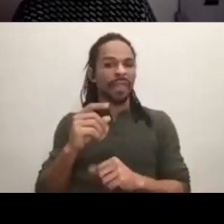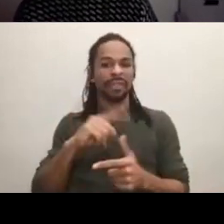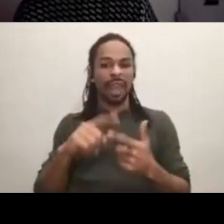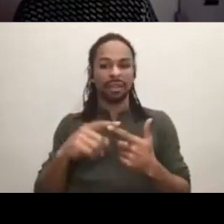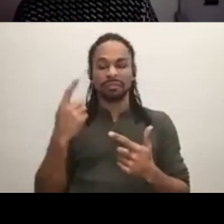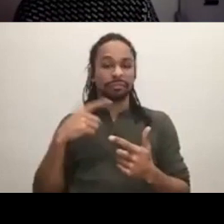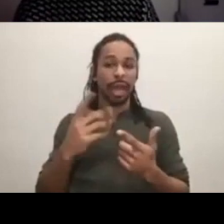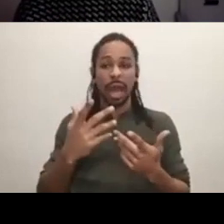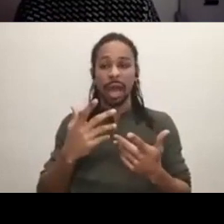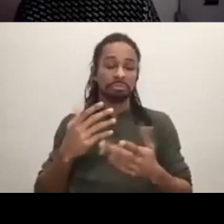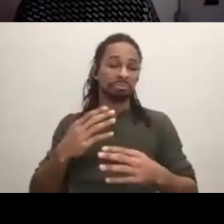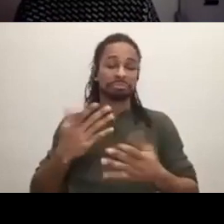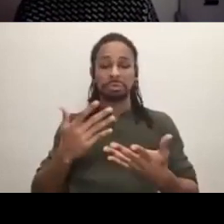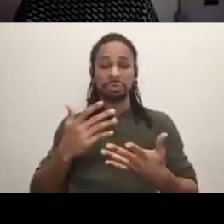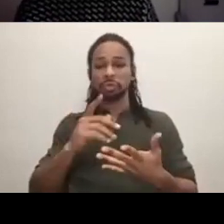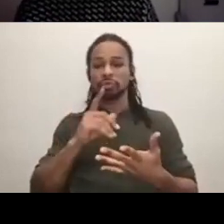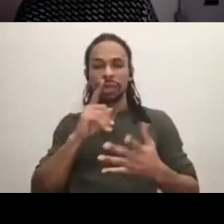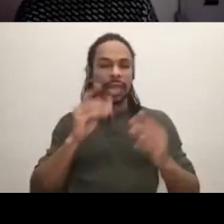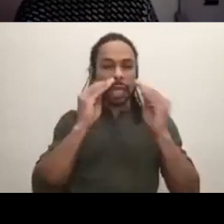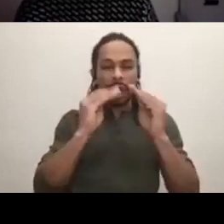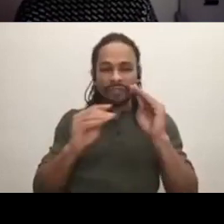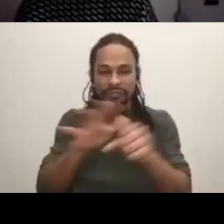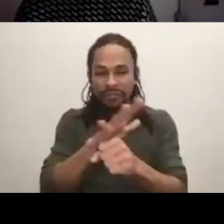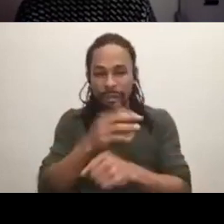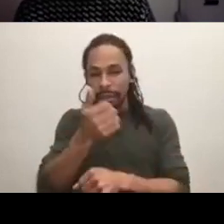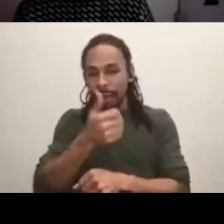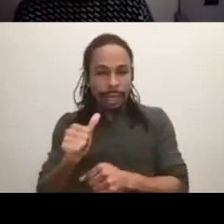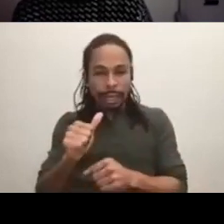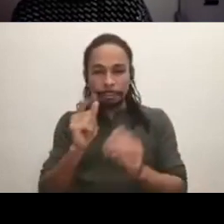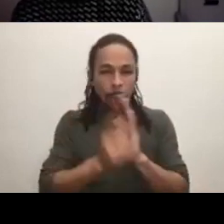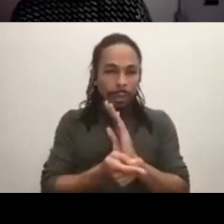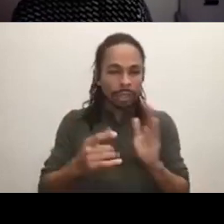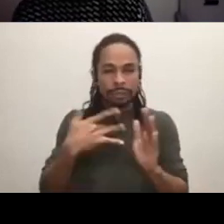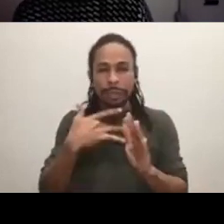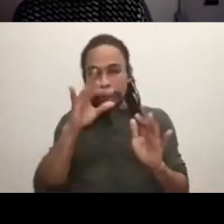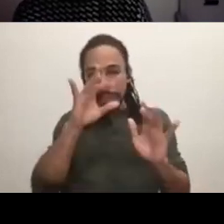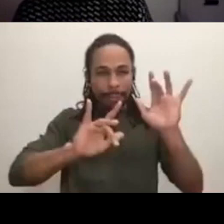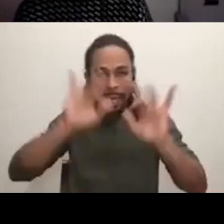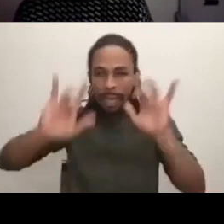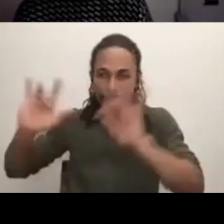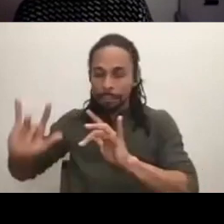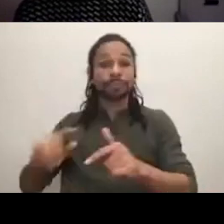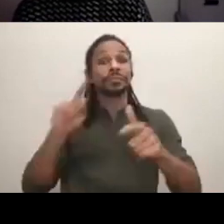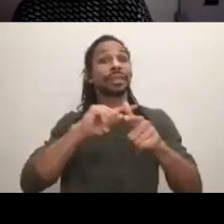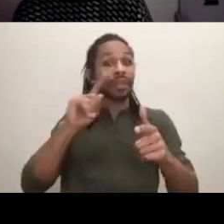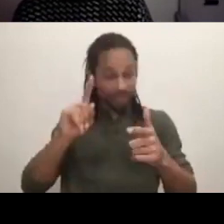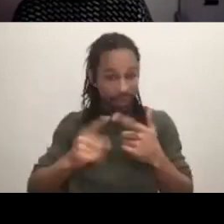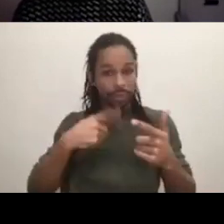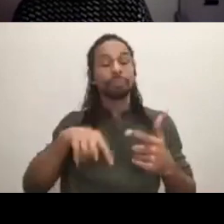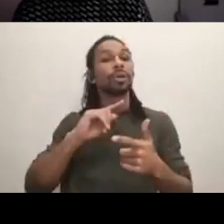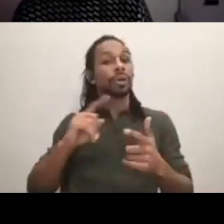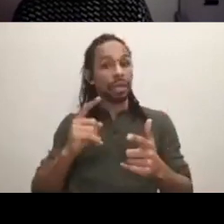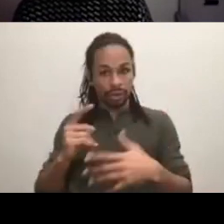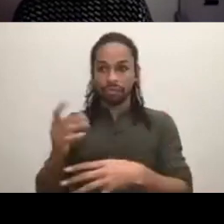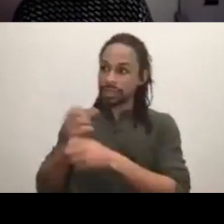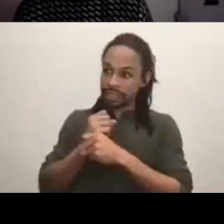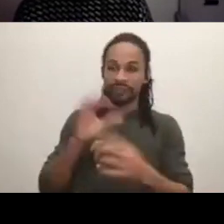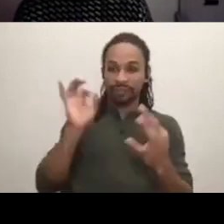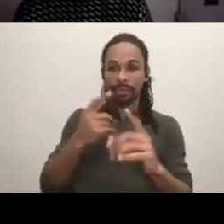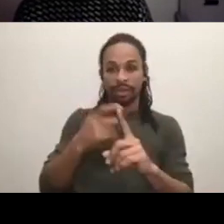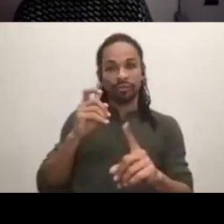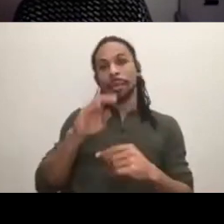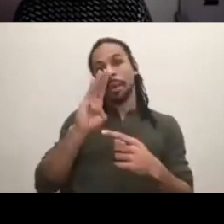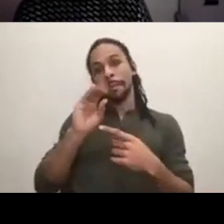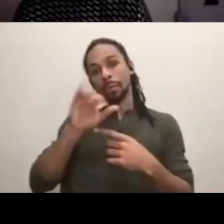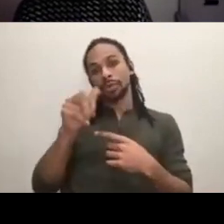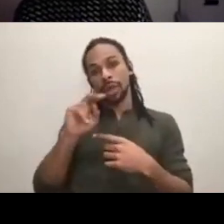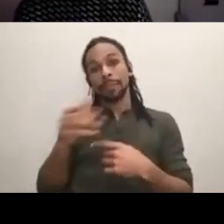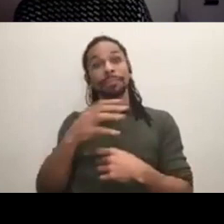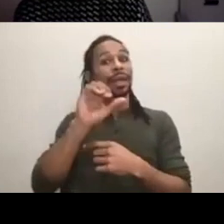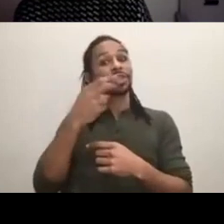we kind of, you know, how could that work in the launch and we thought about bringing